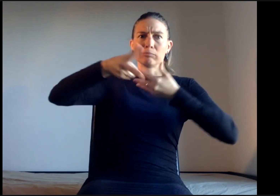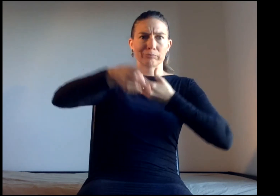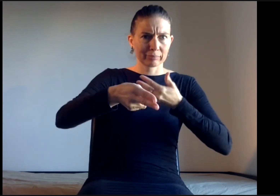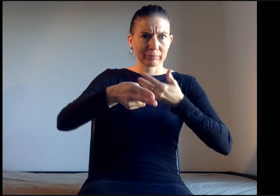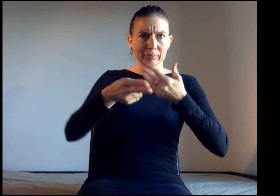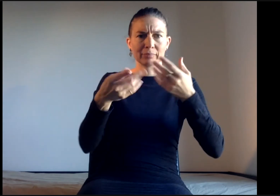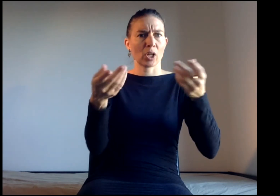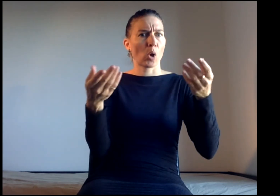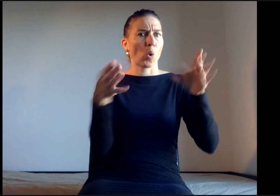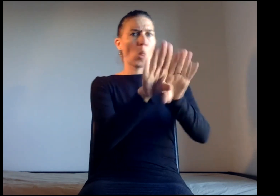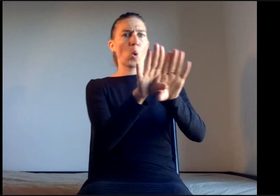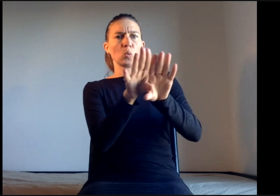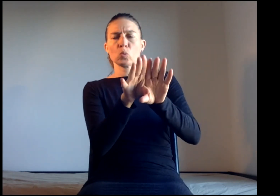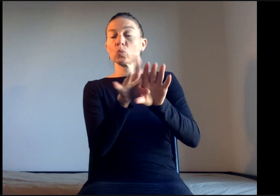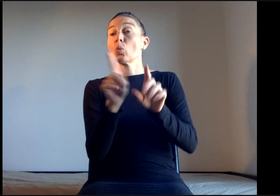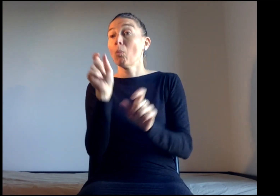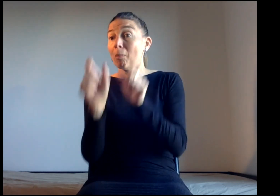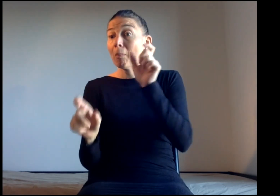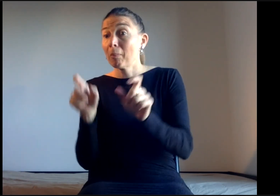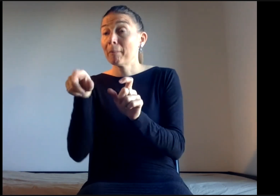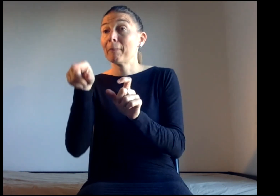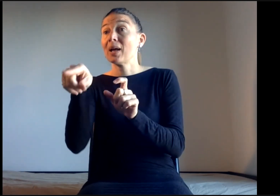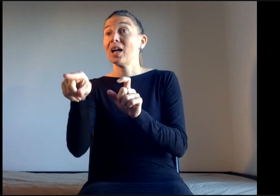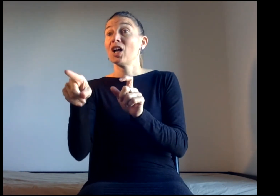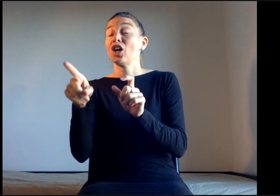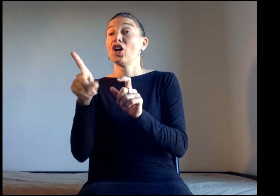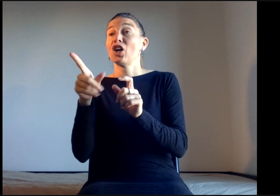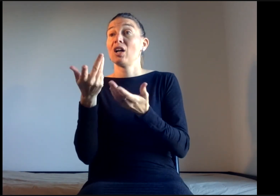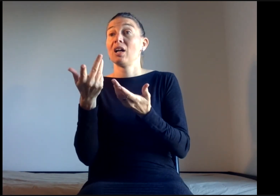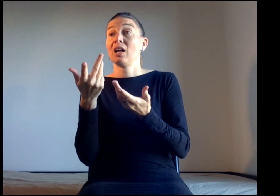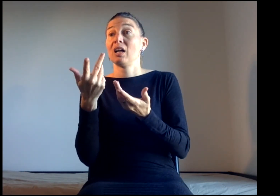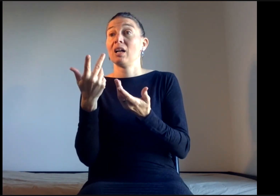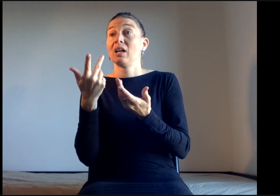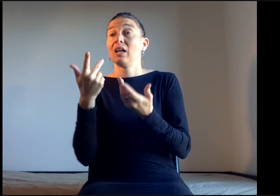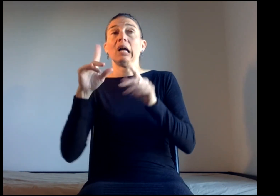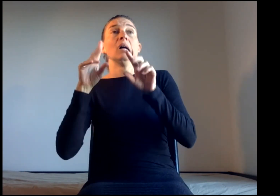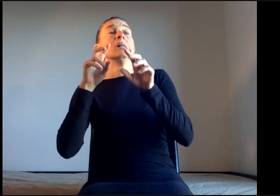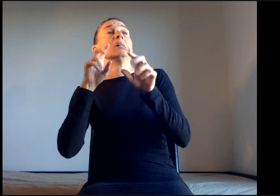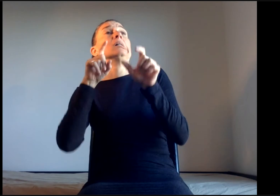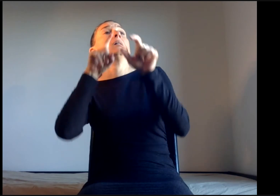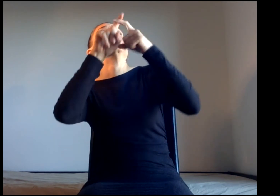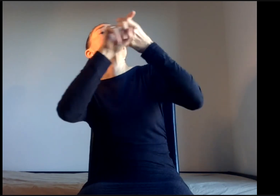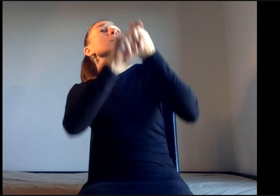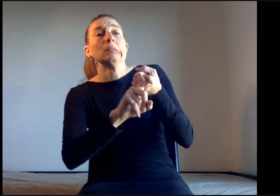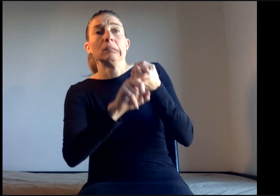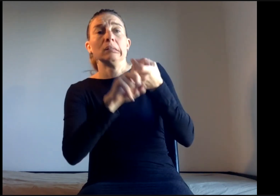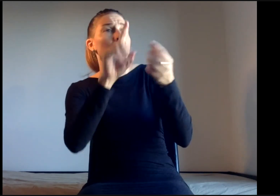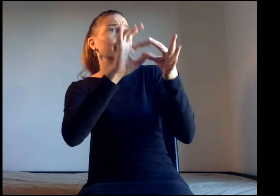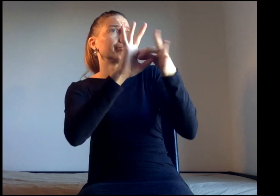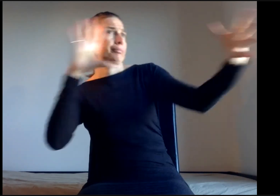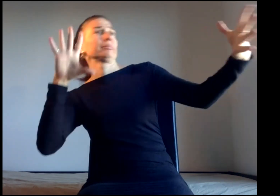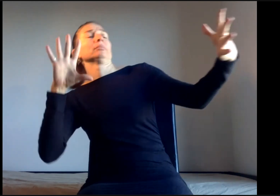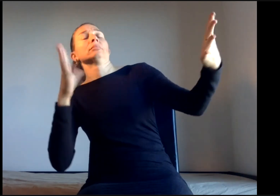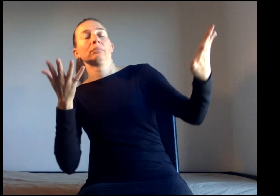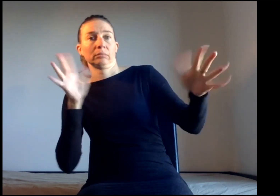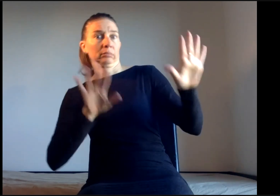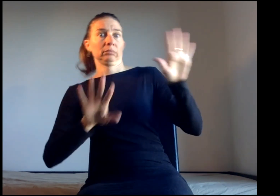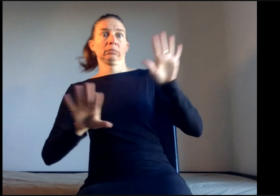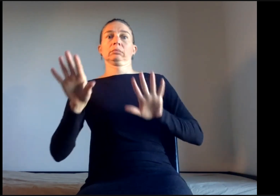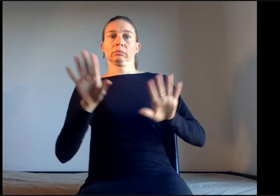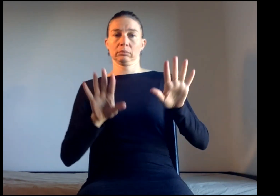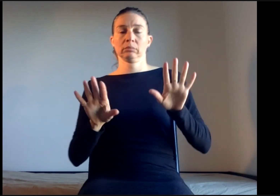And Czech Republic as introduced, the gradual lockdown exit plan